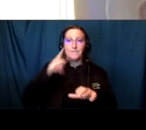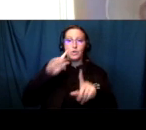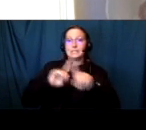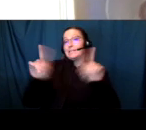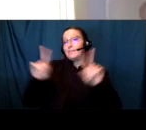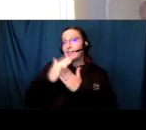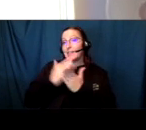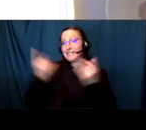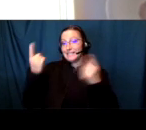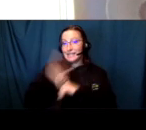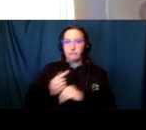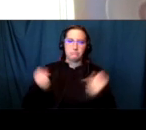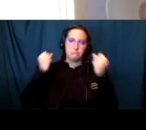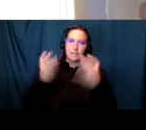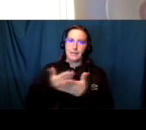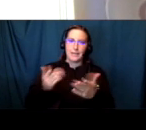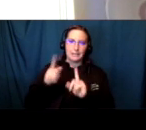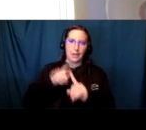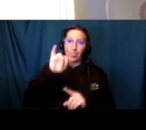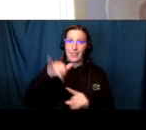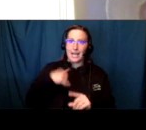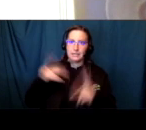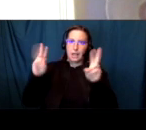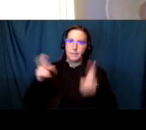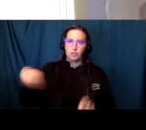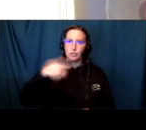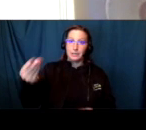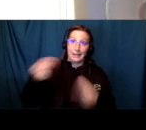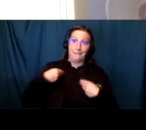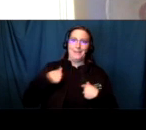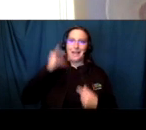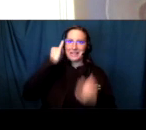so many things on that topic that I'm sure you can give me some ideas.